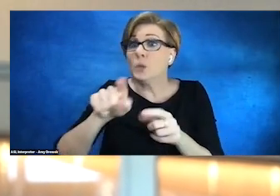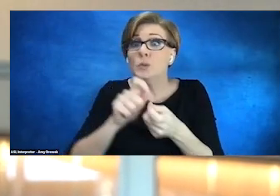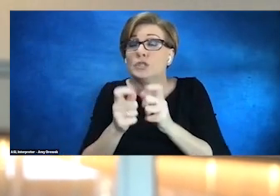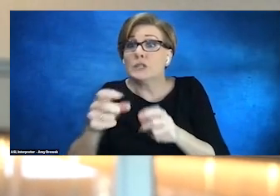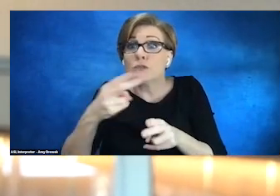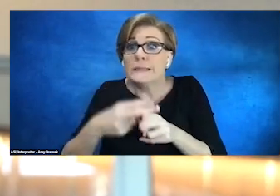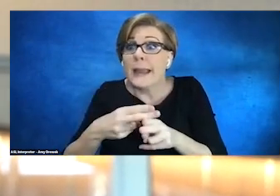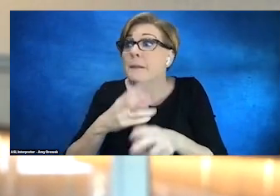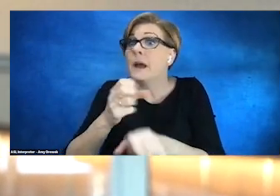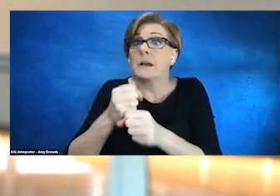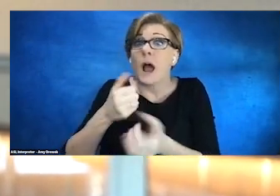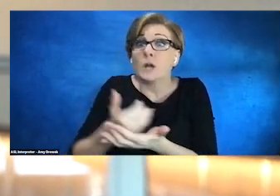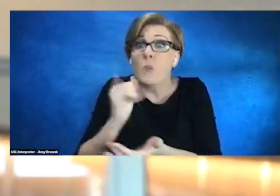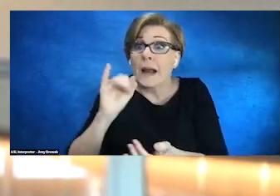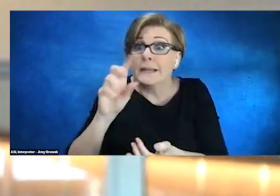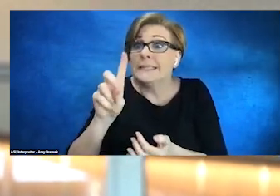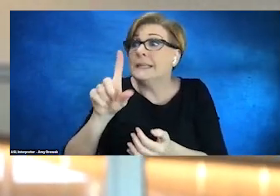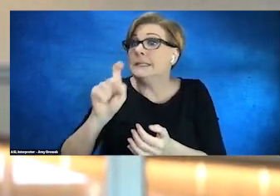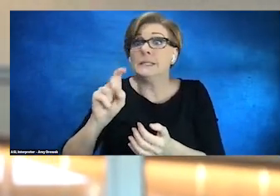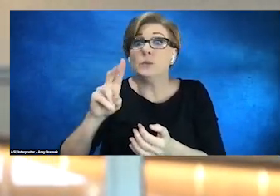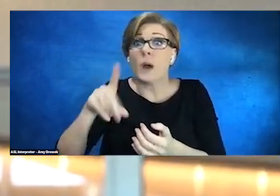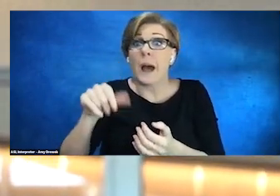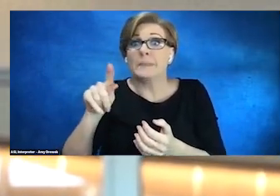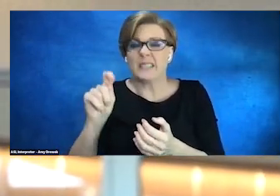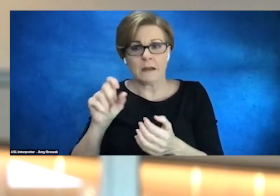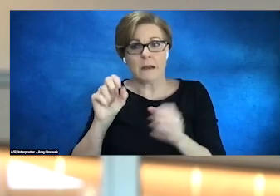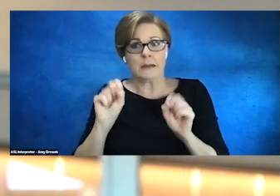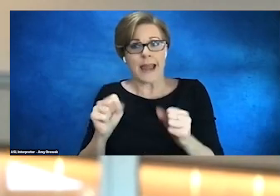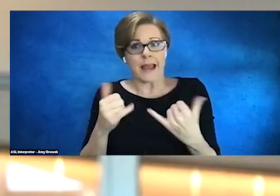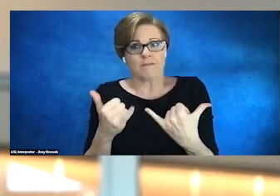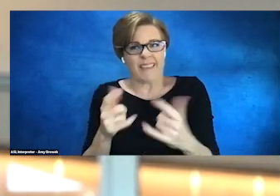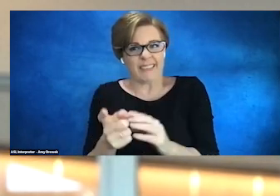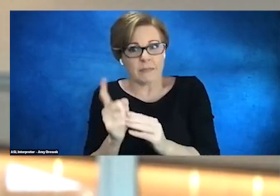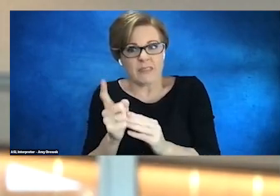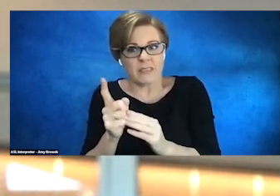that voting period and they got a new ID and they needed to update it, they can update it